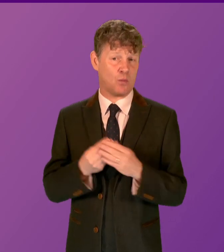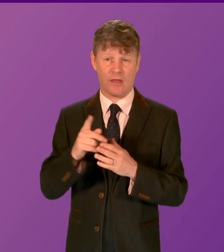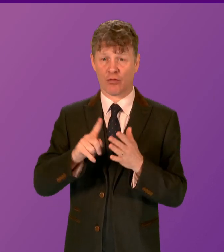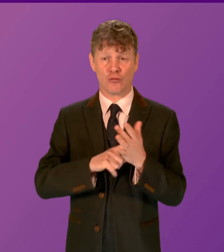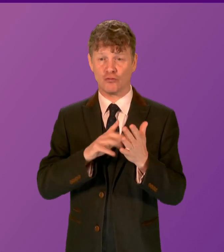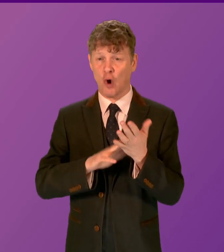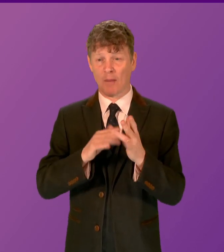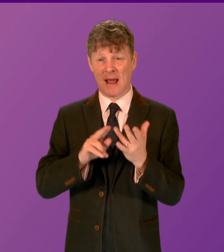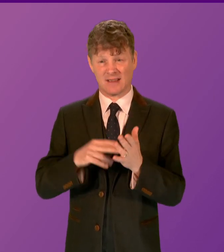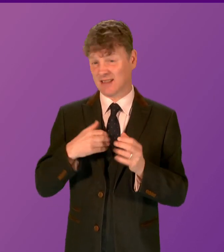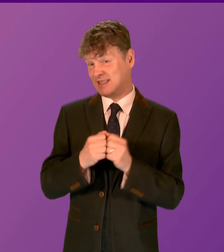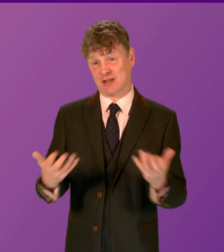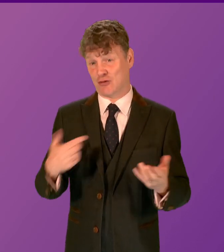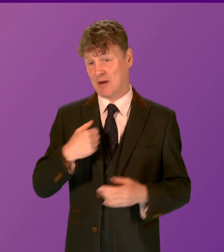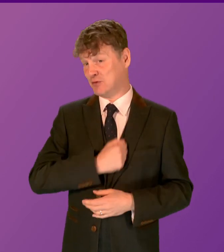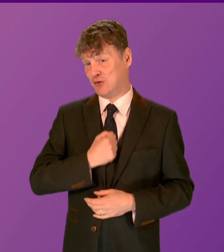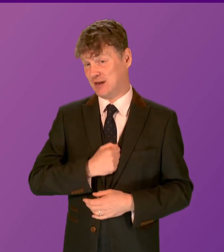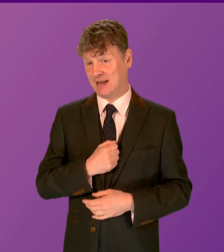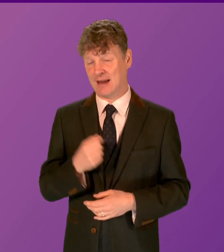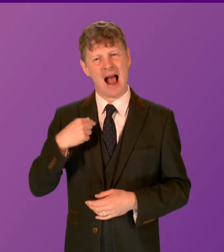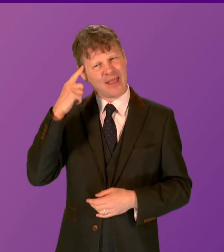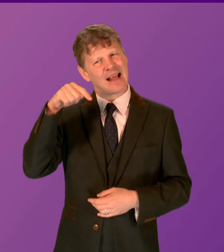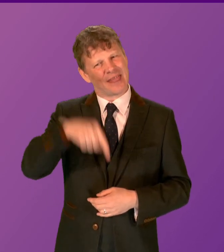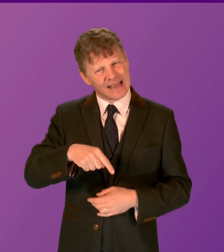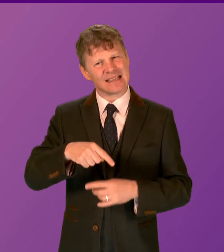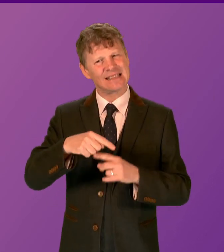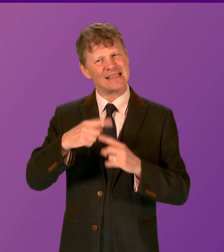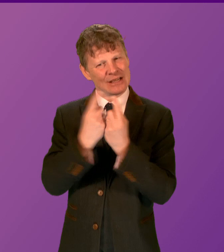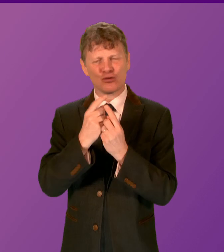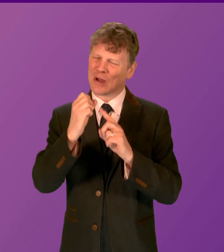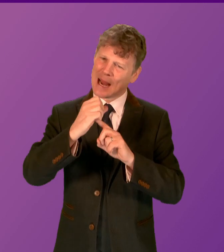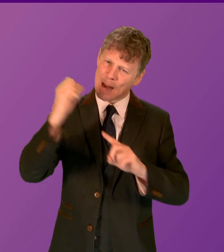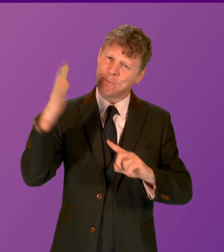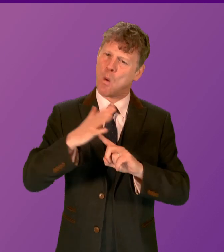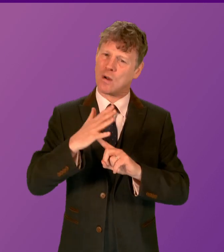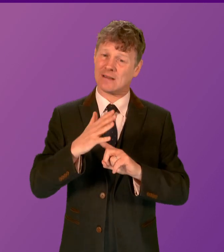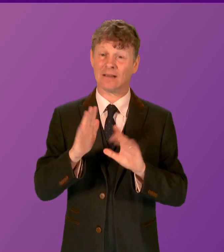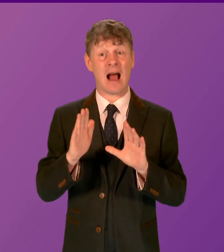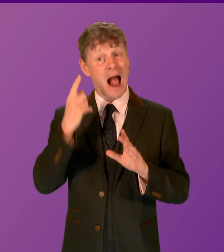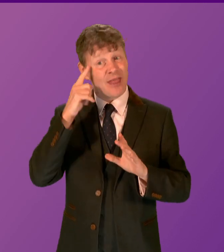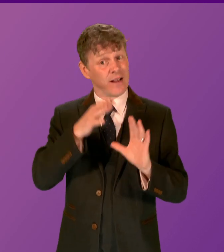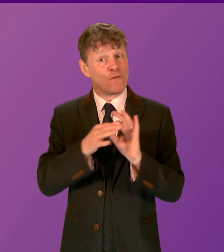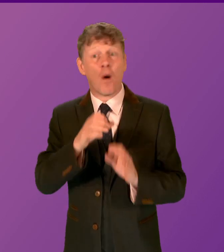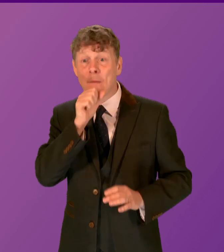What is so important in this matter, particularly for men, is that we listen to the voices of